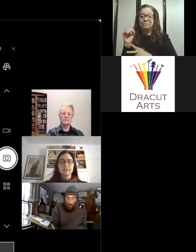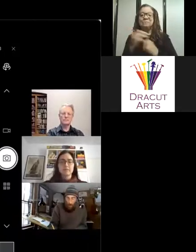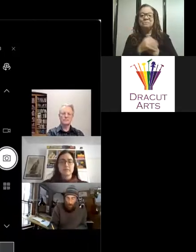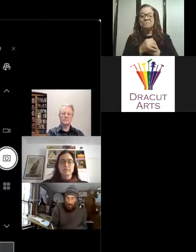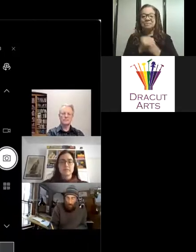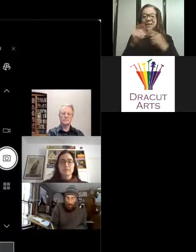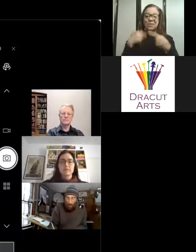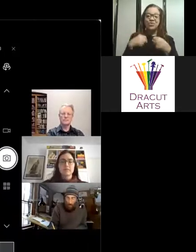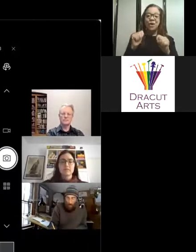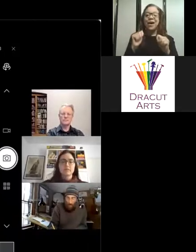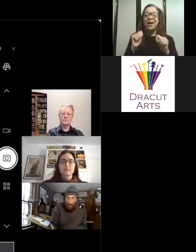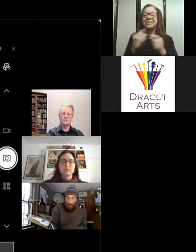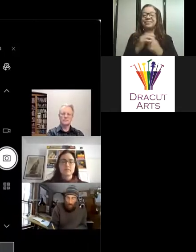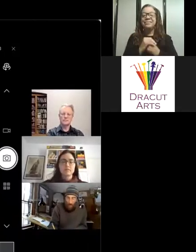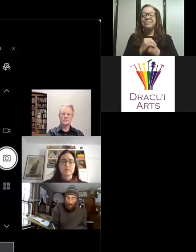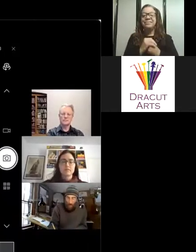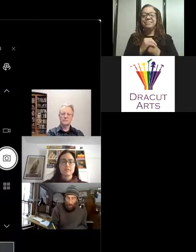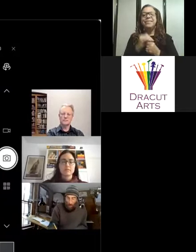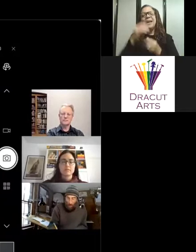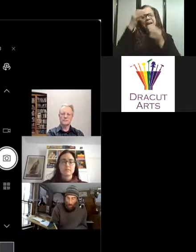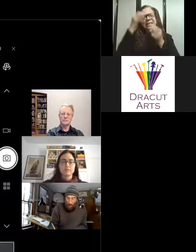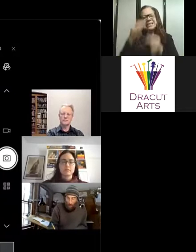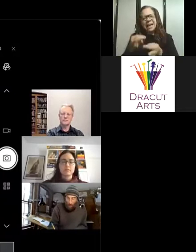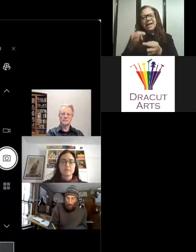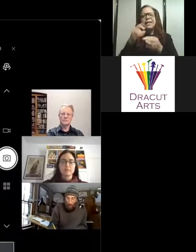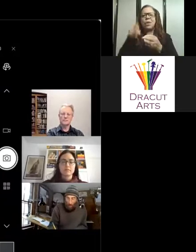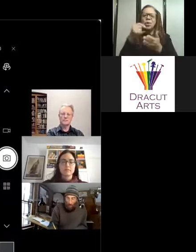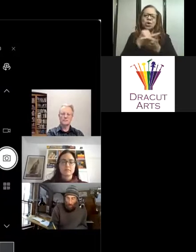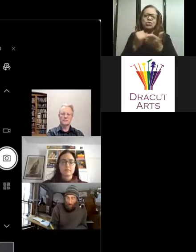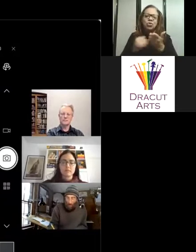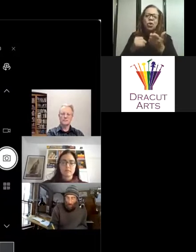So um, I, I decided I would just draw "Freeman Colby" as a stick figure with